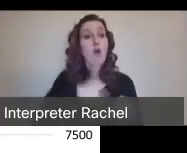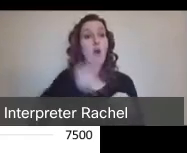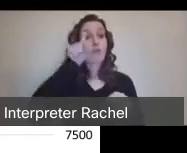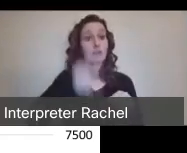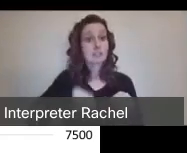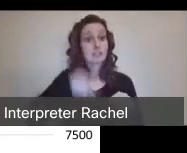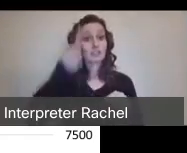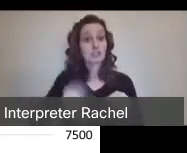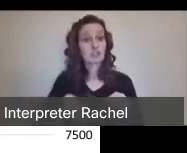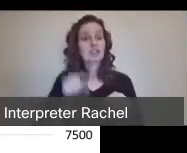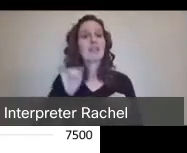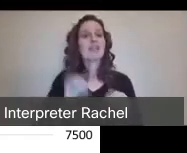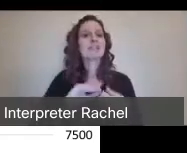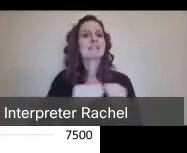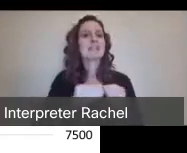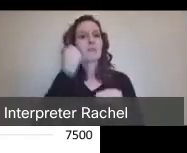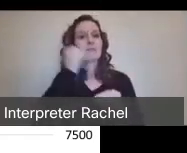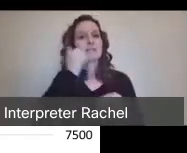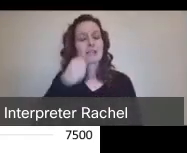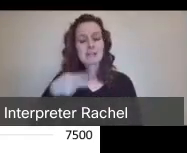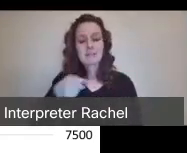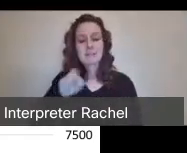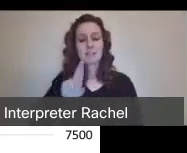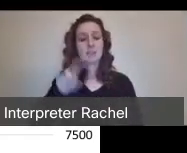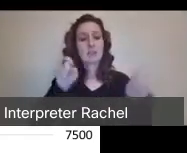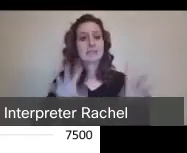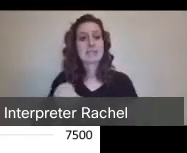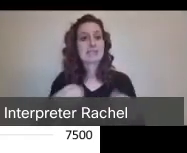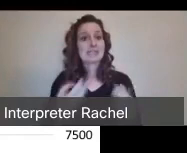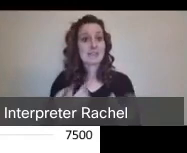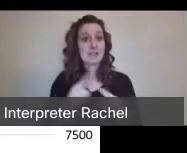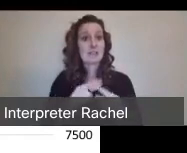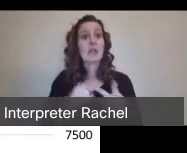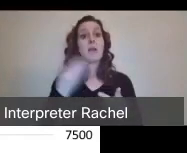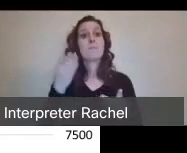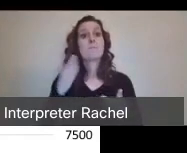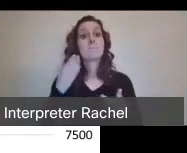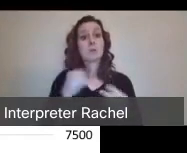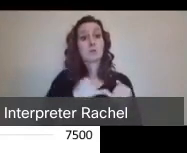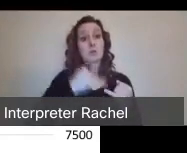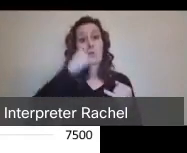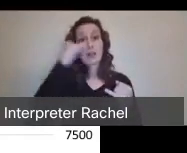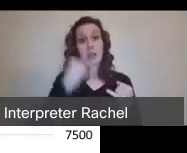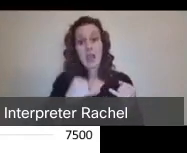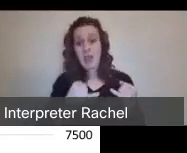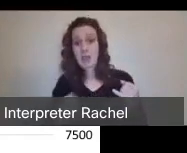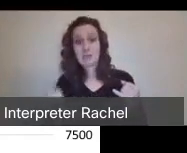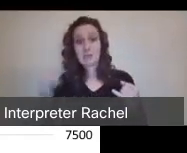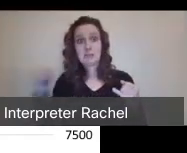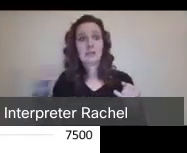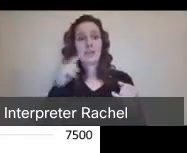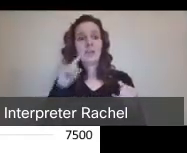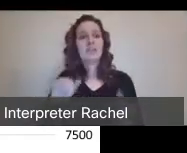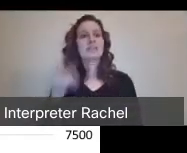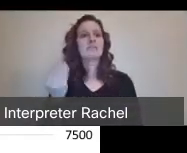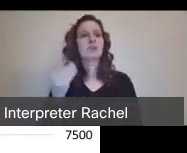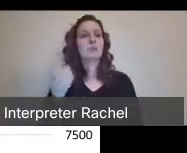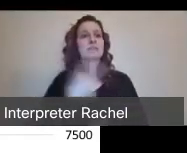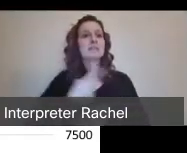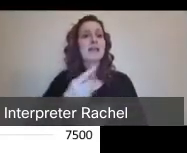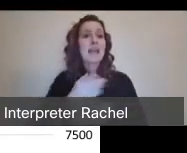daily PCR tests conducted and the blue line is the 14-day average PCR positivity rate.